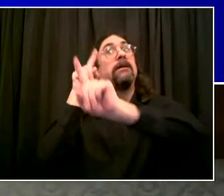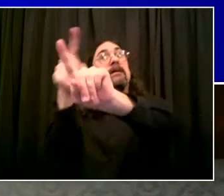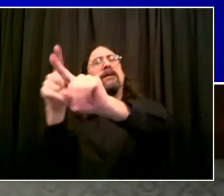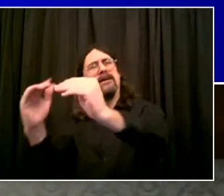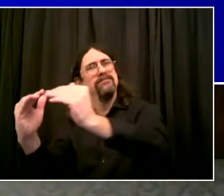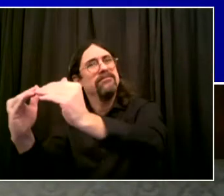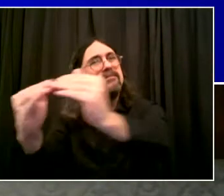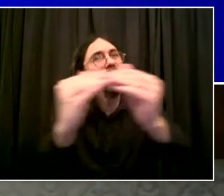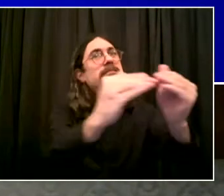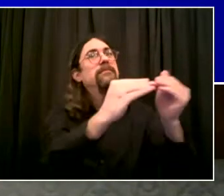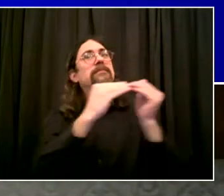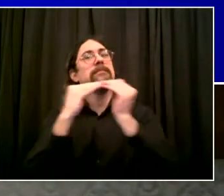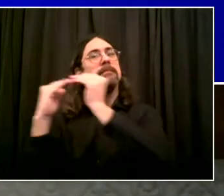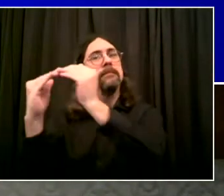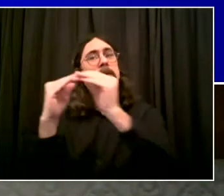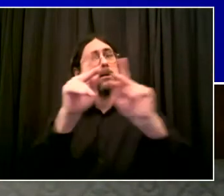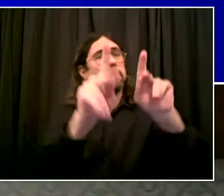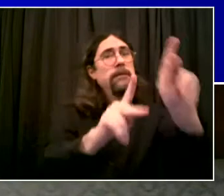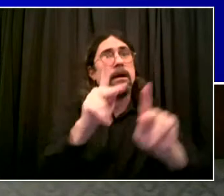IMPPORTANANSTT P IN THE RIGHT DIRECTION. IT IS AN